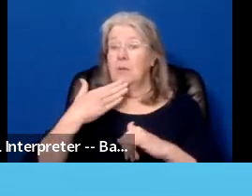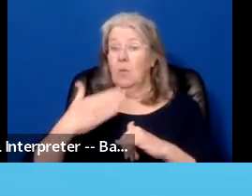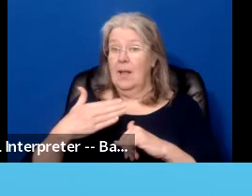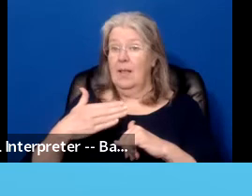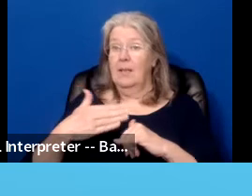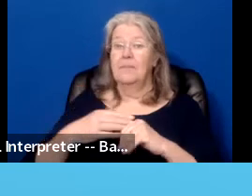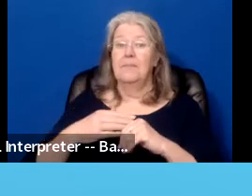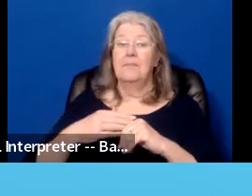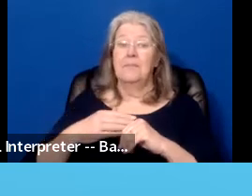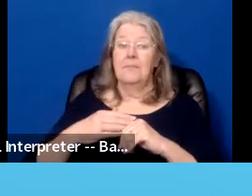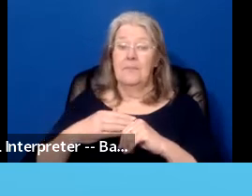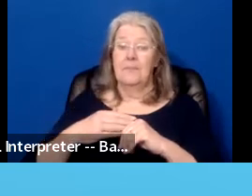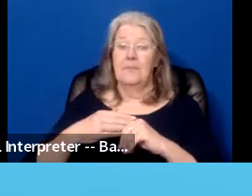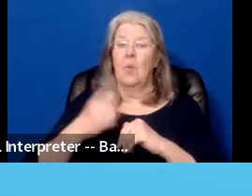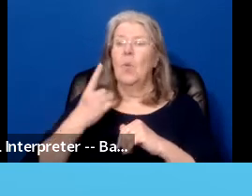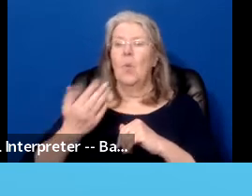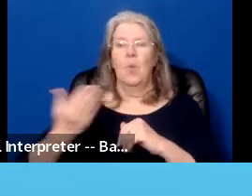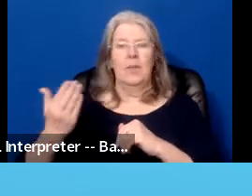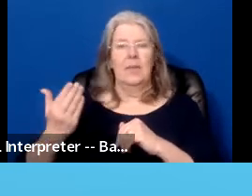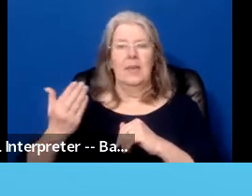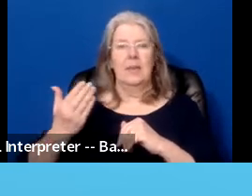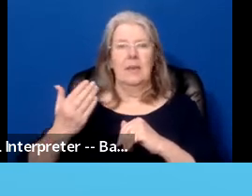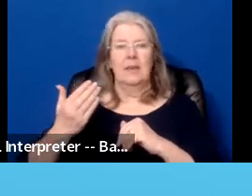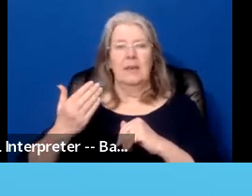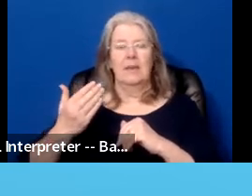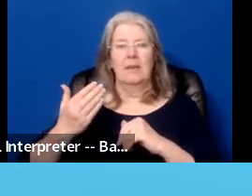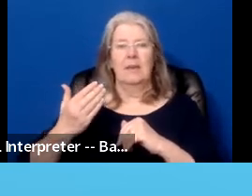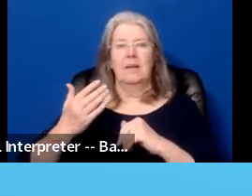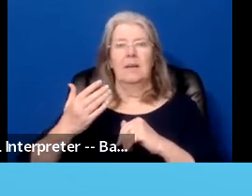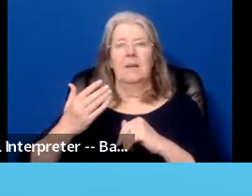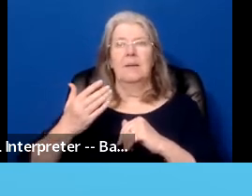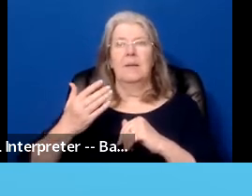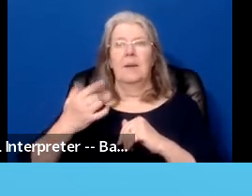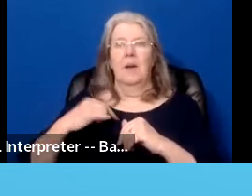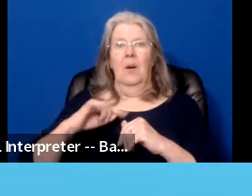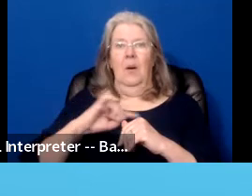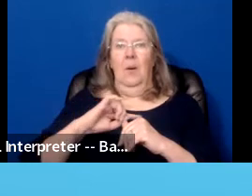I think that one of the things that we have going for us is that we are headed into summer,